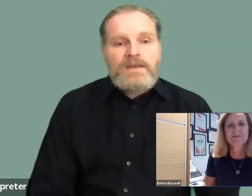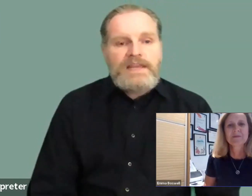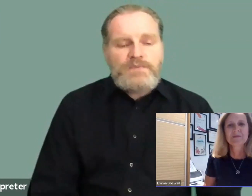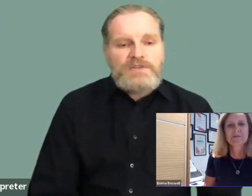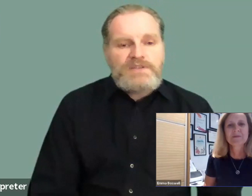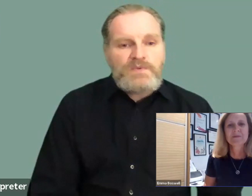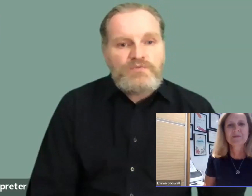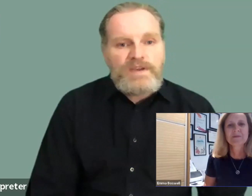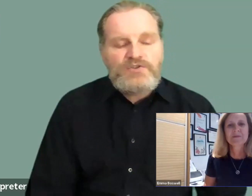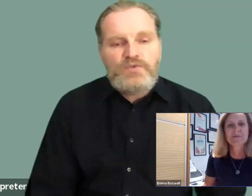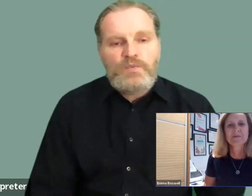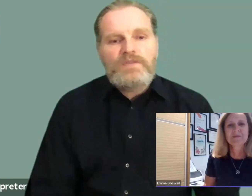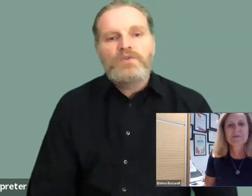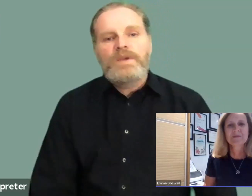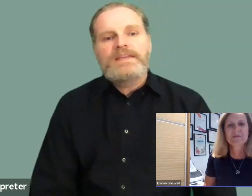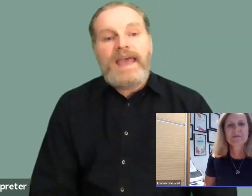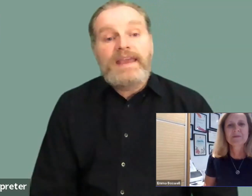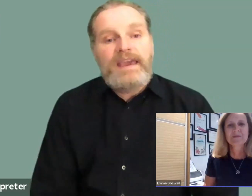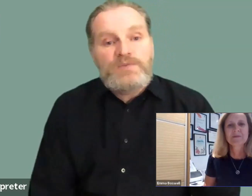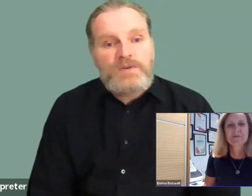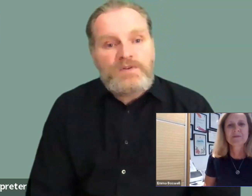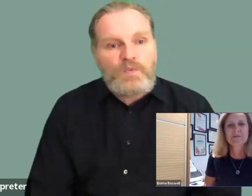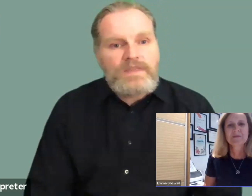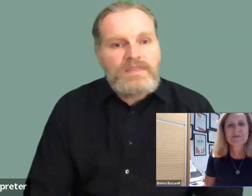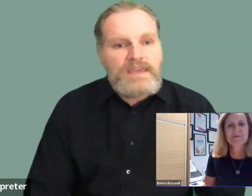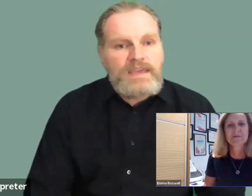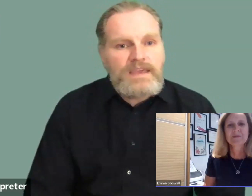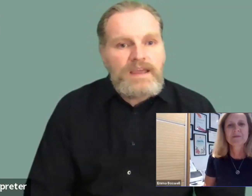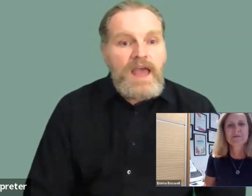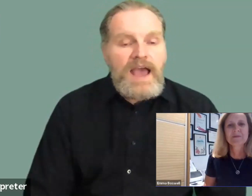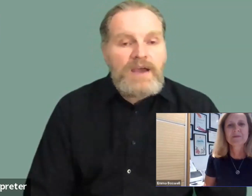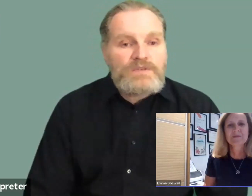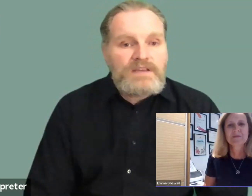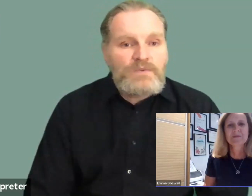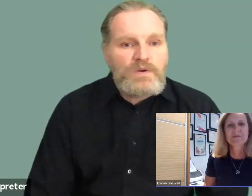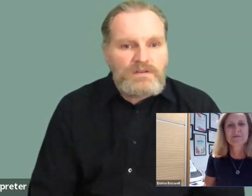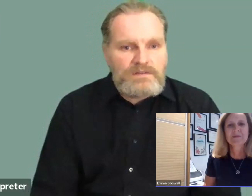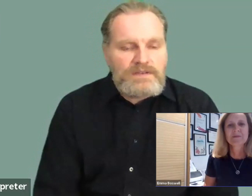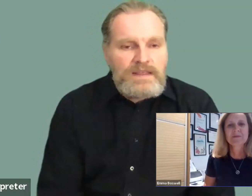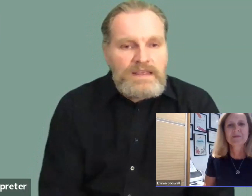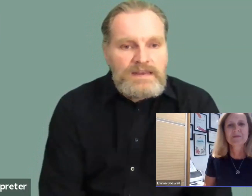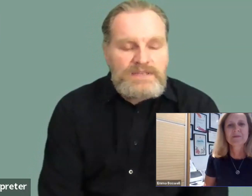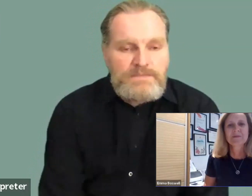Now, the next point I wanted to raise with you is engagement with the outside world. Now, it's